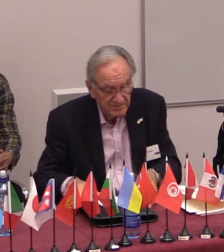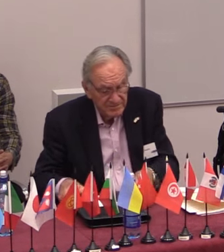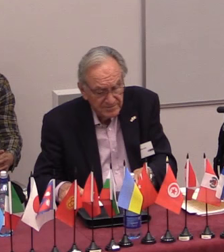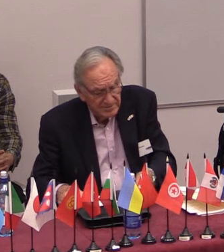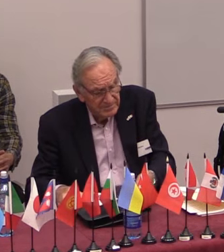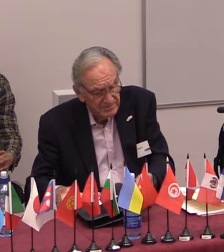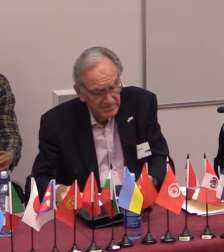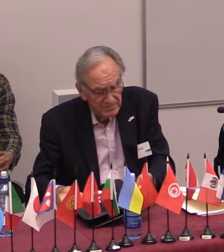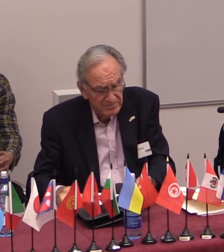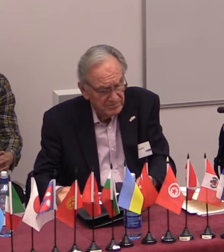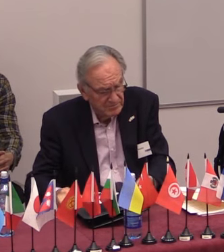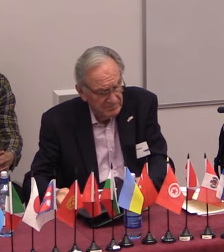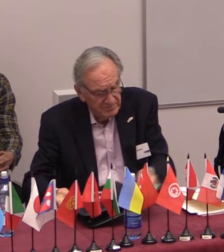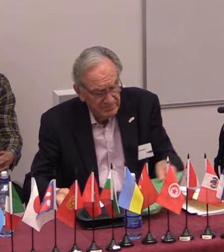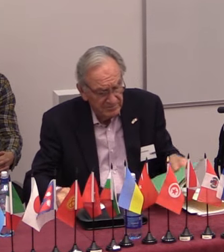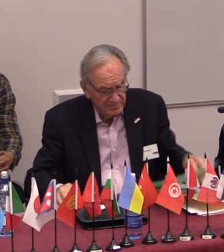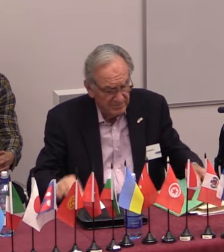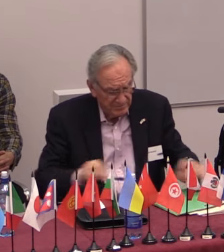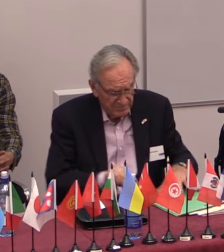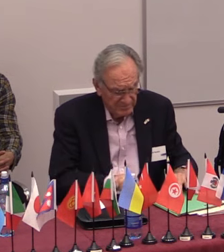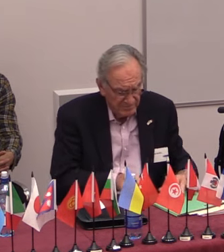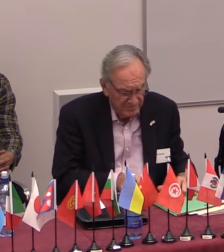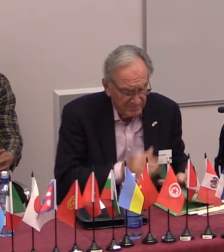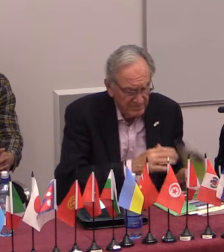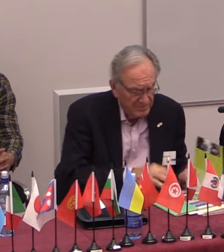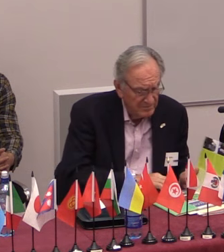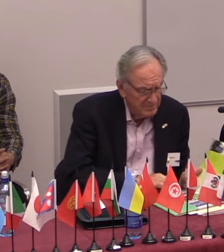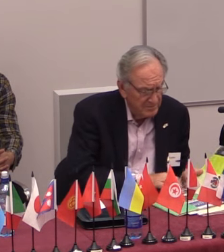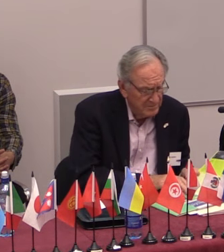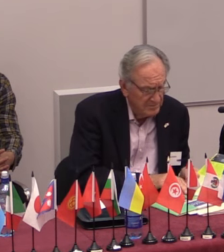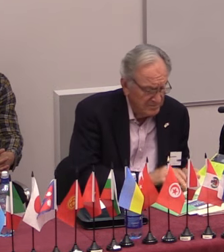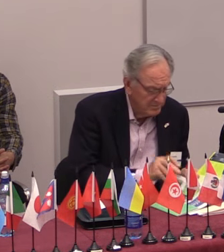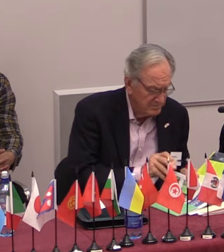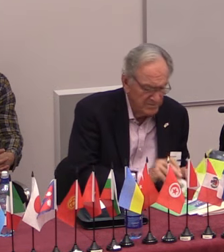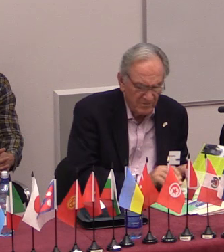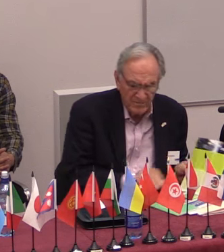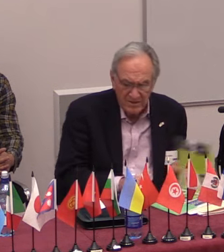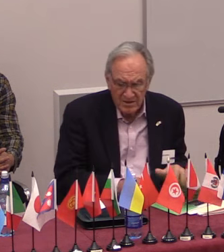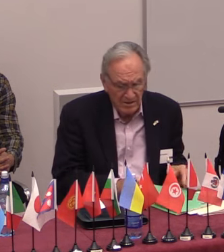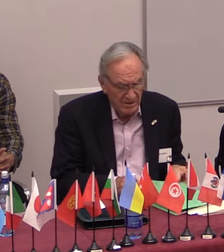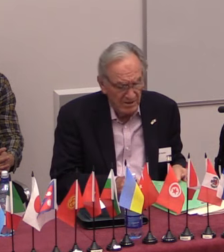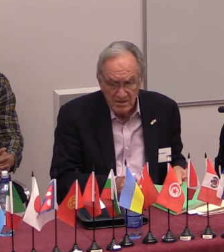Judith enough time, and in the meantime I believe there are people here from Vietnam?